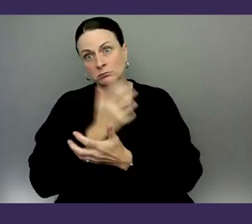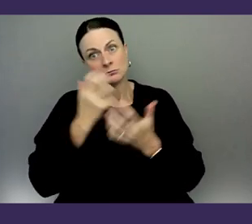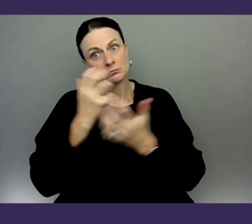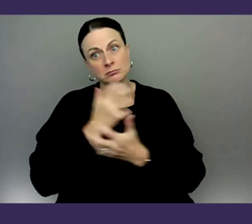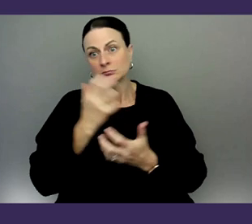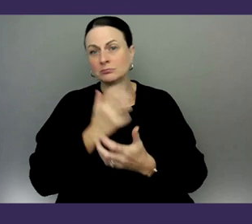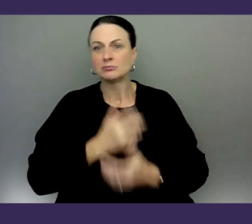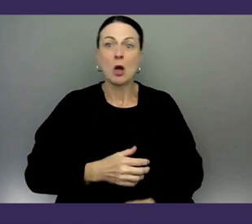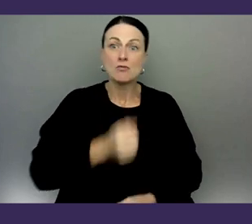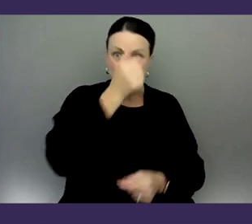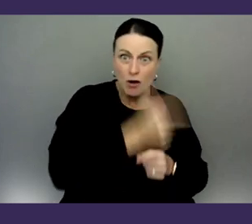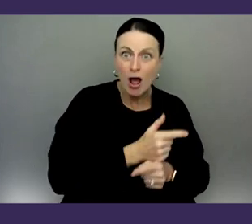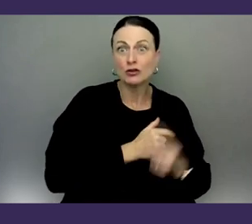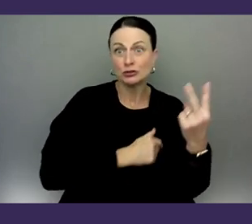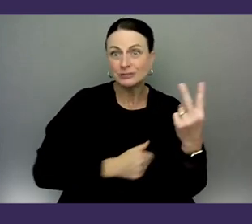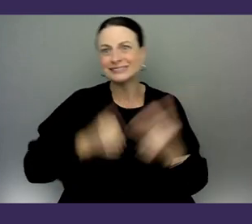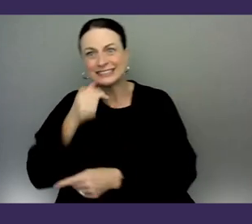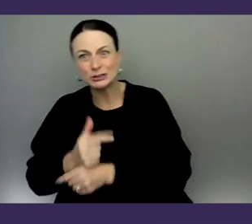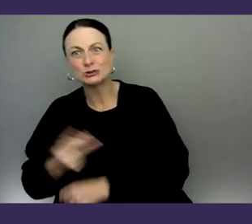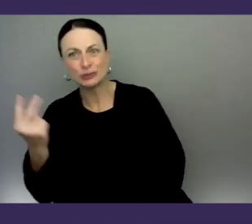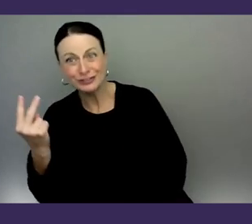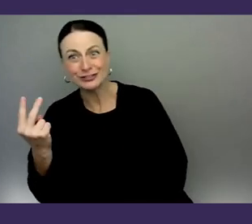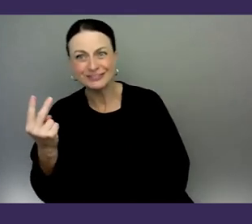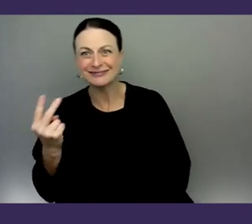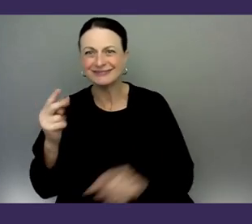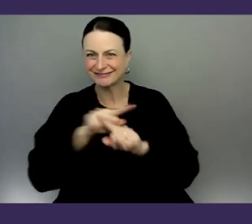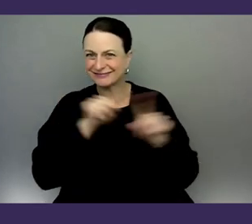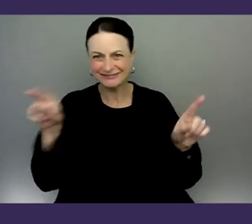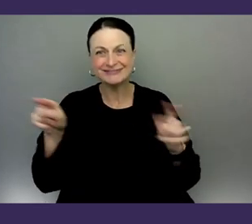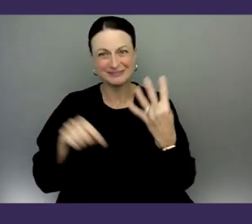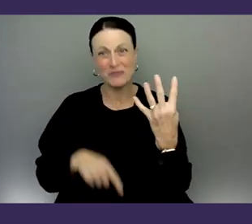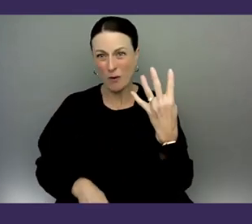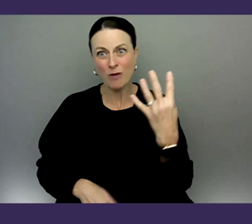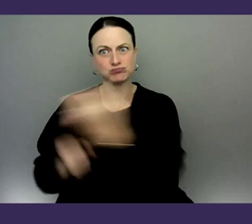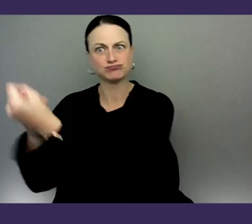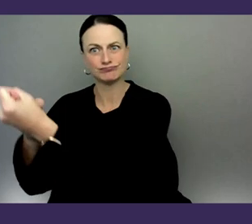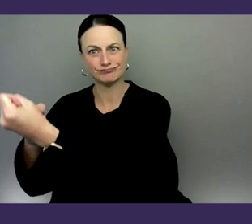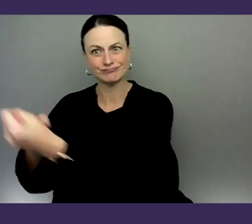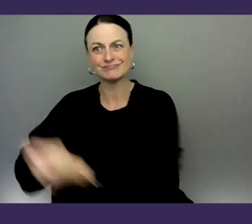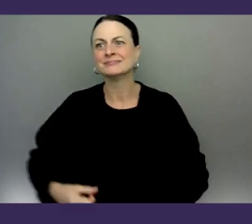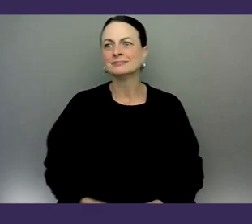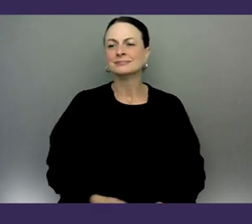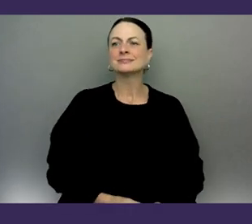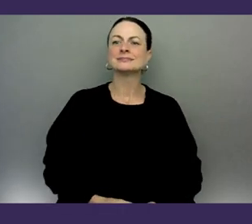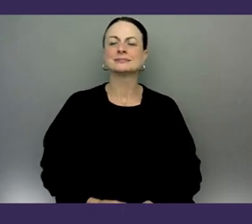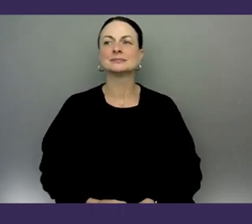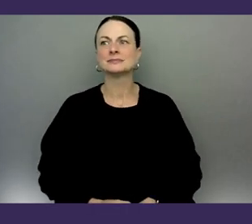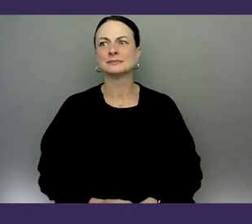two brothers and two sisters. So those were the first ones that came on board. And then we have therapists